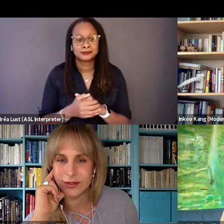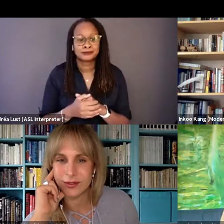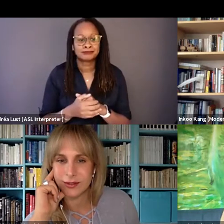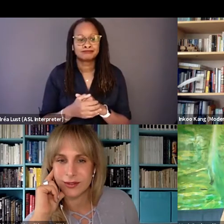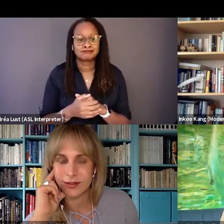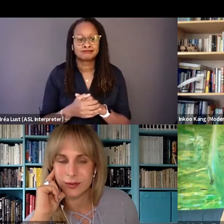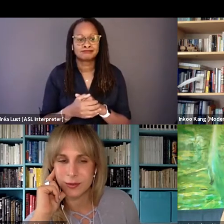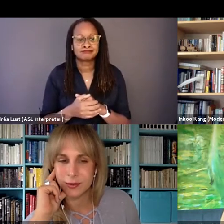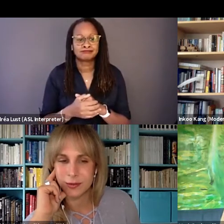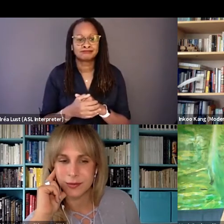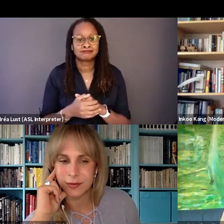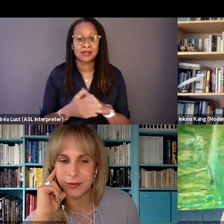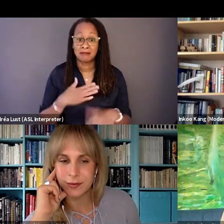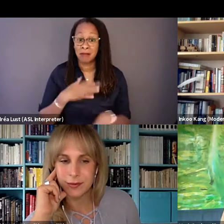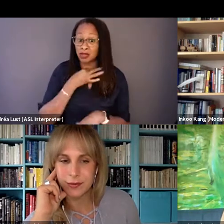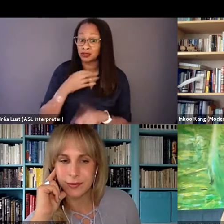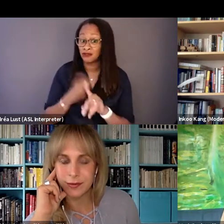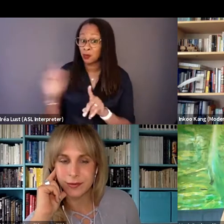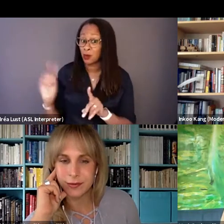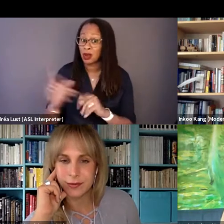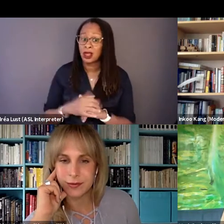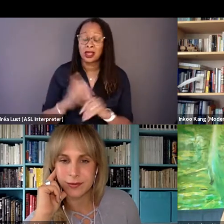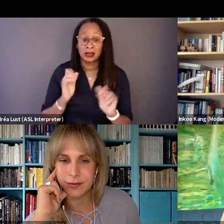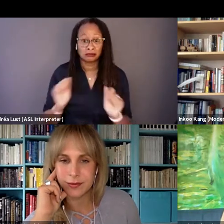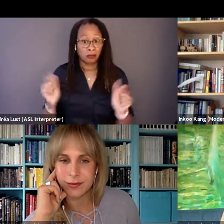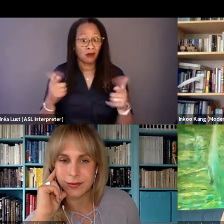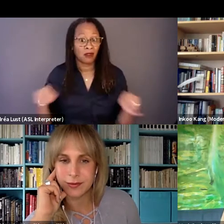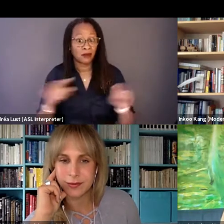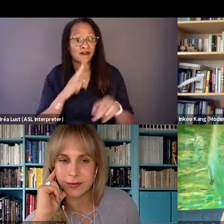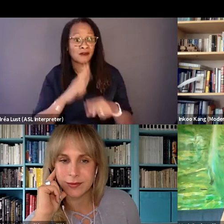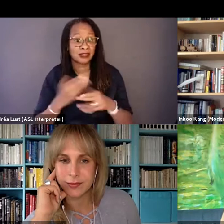I think because as you guys have sort of mentioned before,